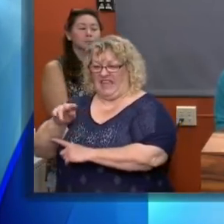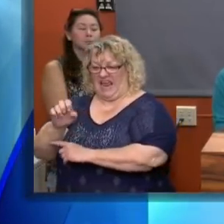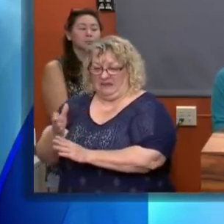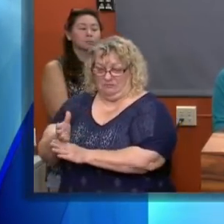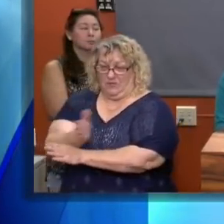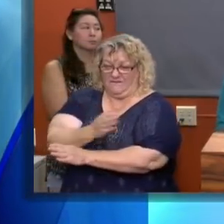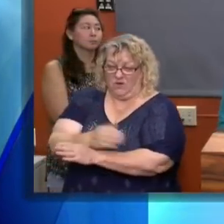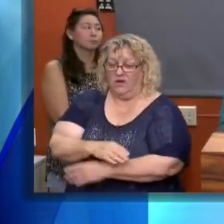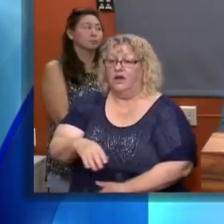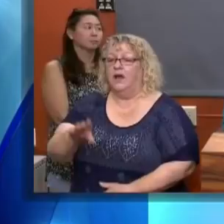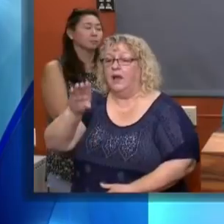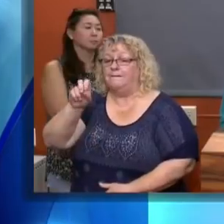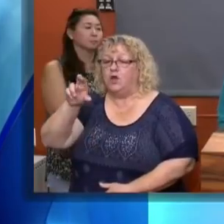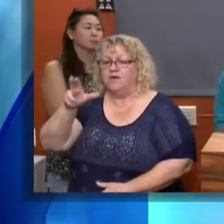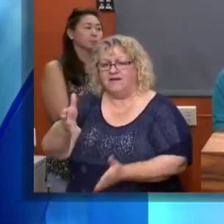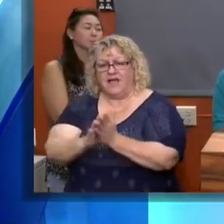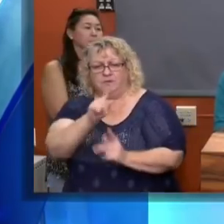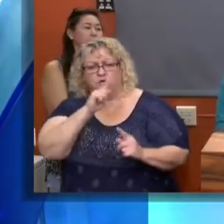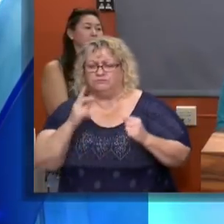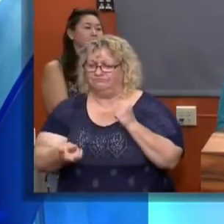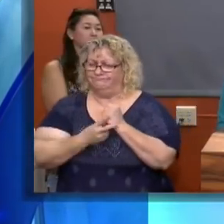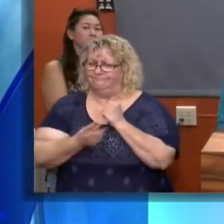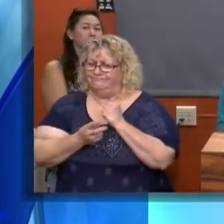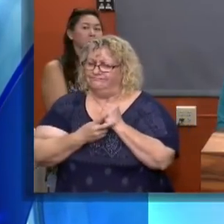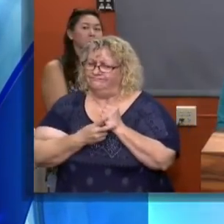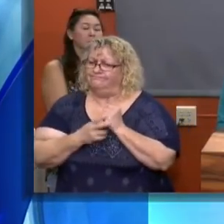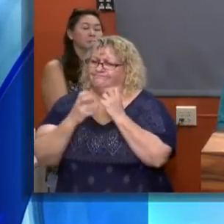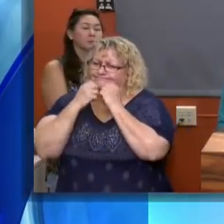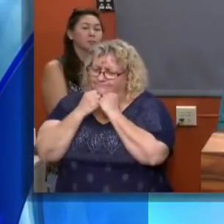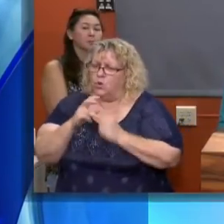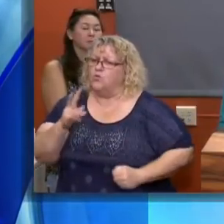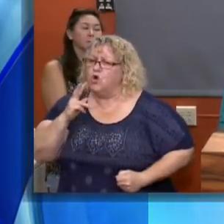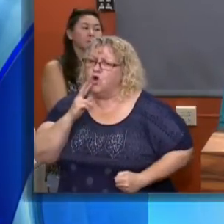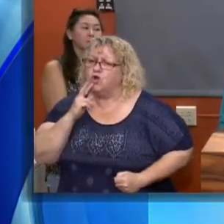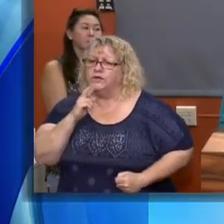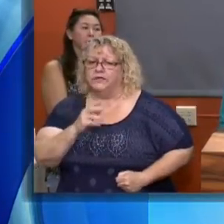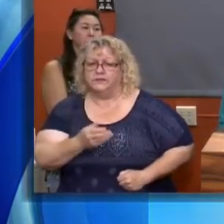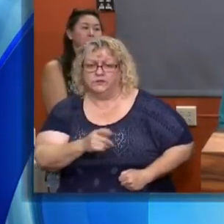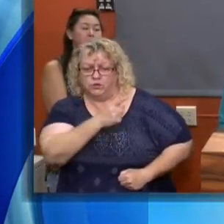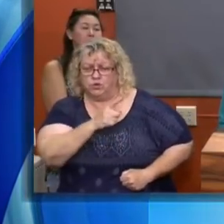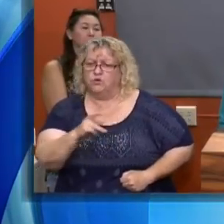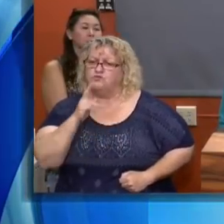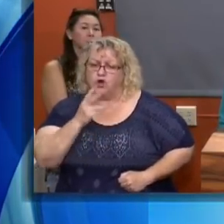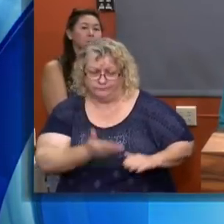BECOME EVEN MORE PREPARED. BEFORE HURRICANE LANE, THE MAYOR HAD ASKED RESIDENTS TO